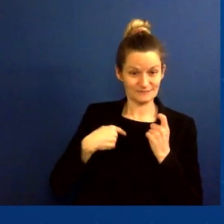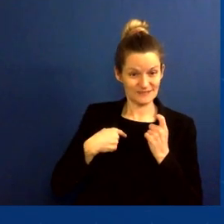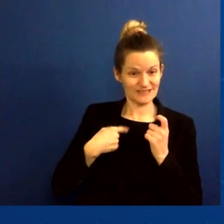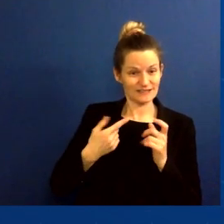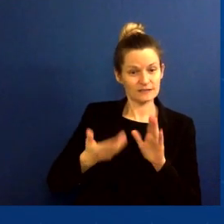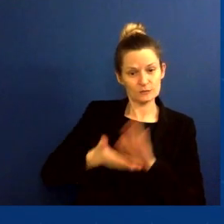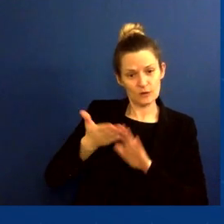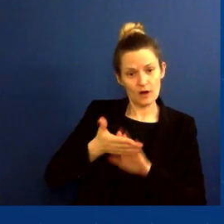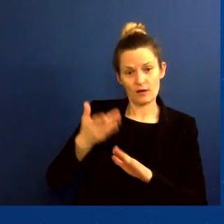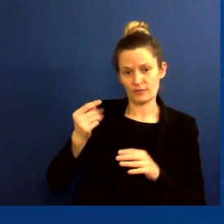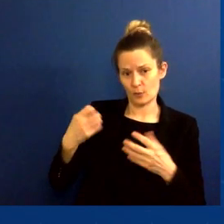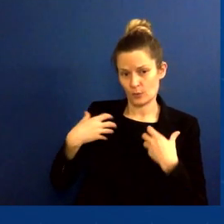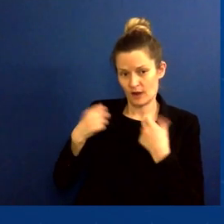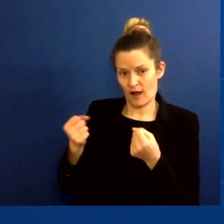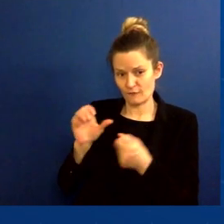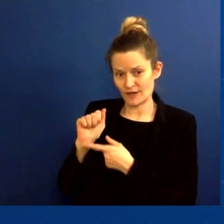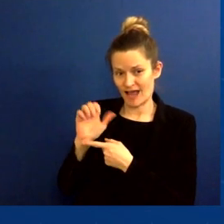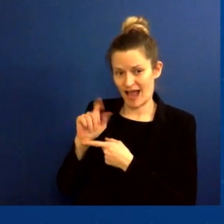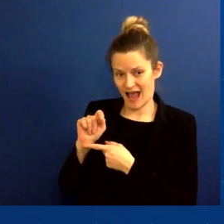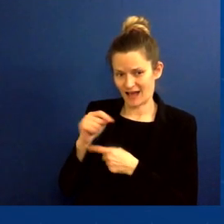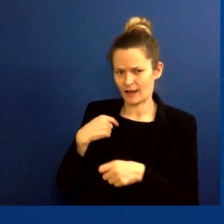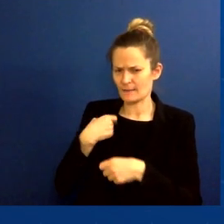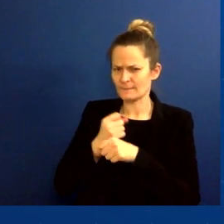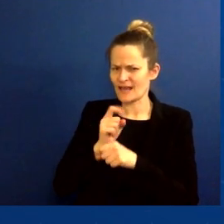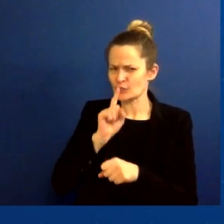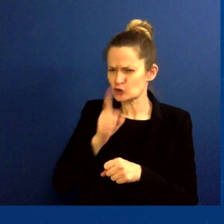I could get was a union job, prevailing wage.